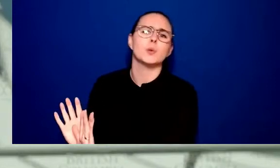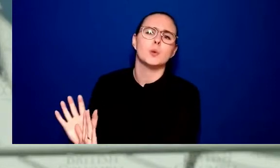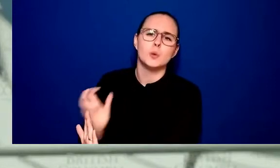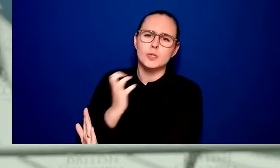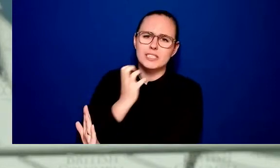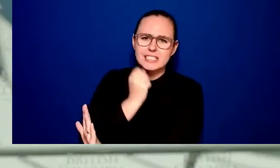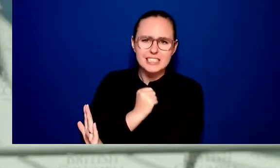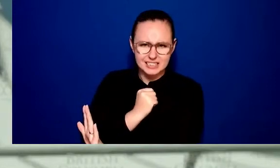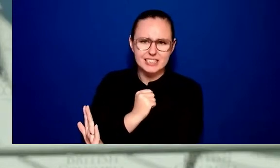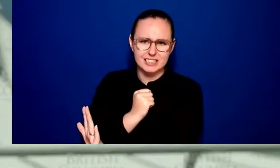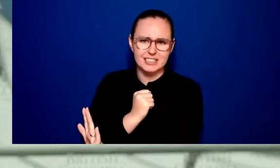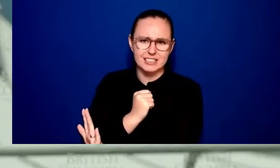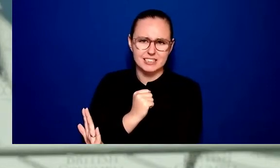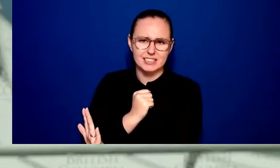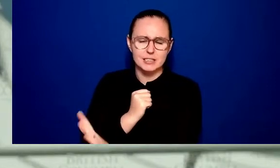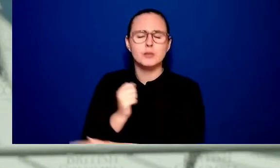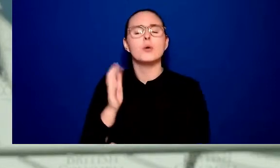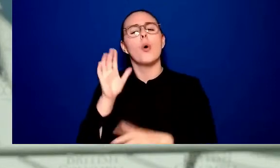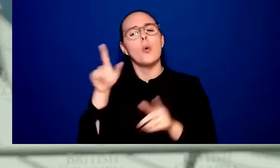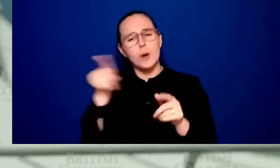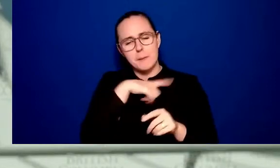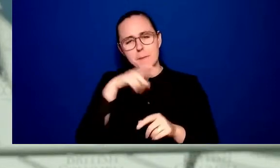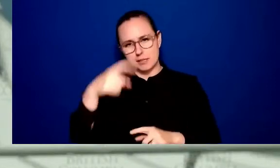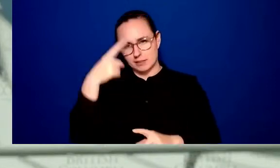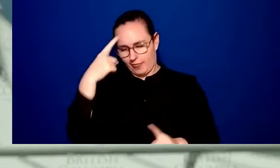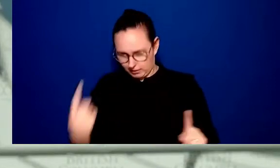helped prevent transmission in our communities and I'm what